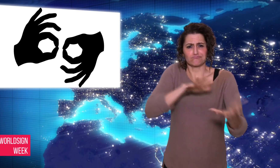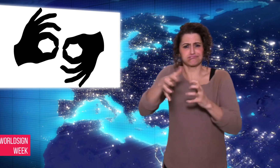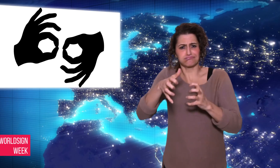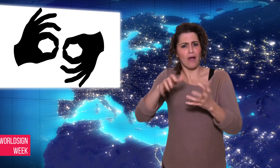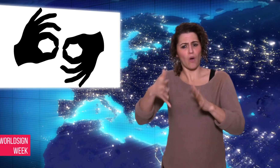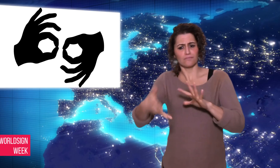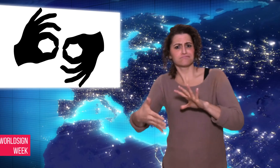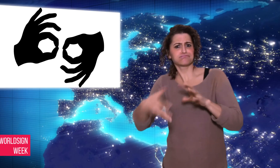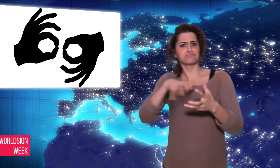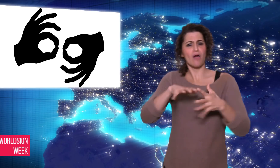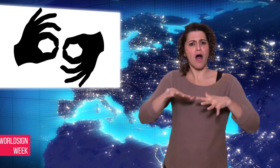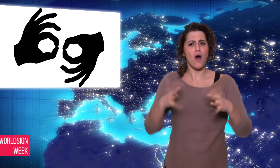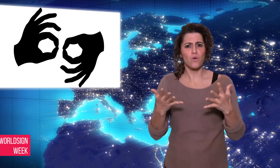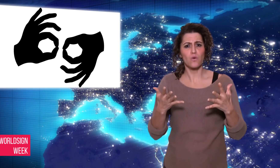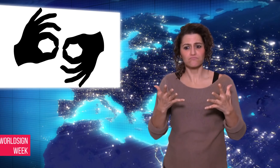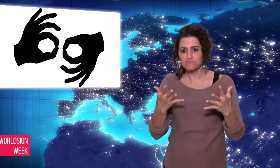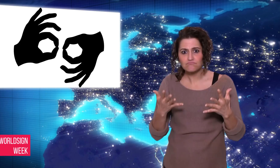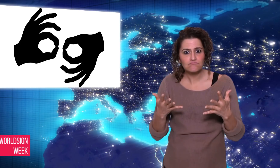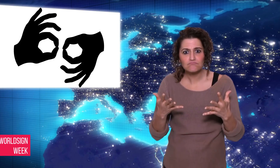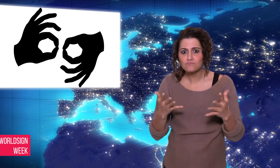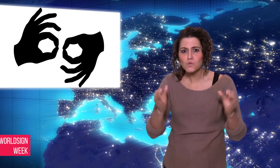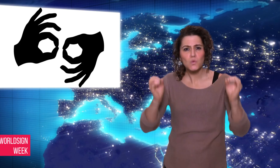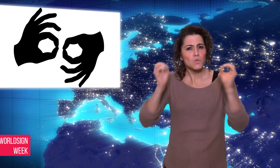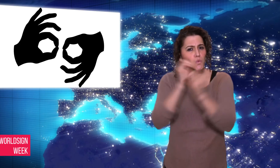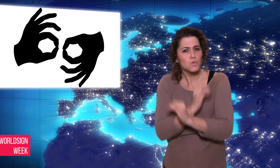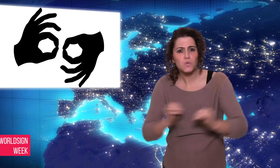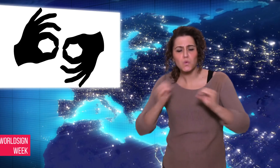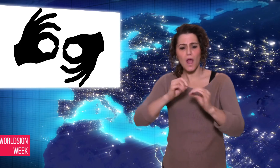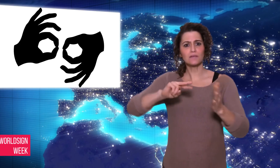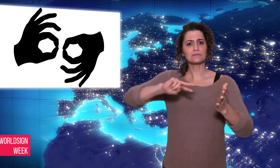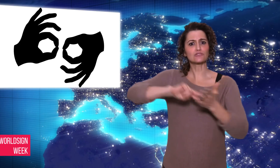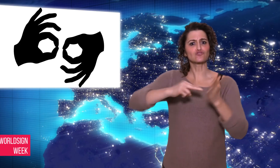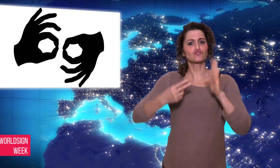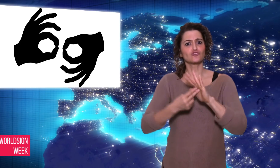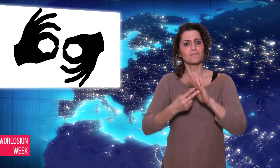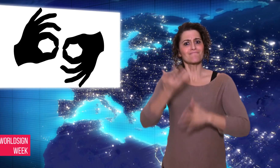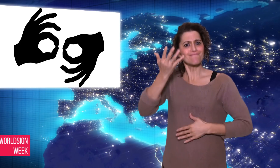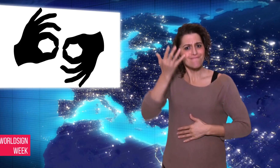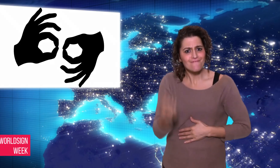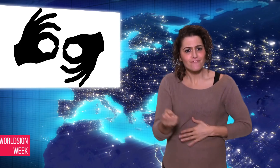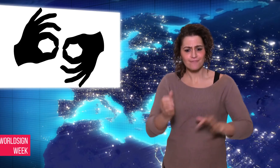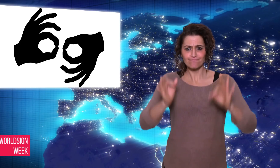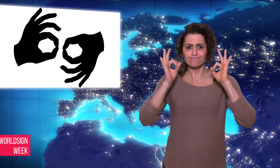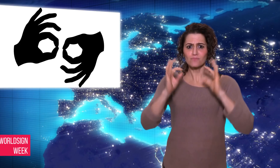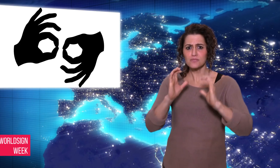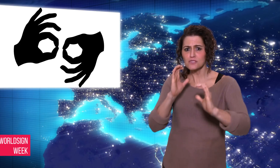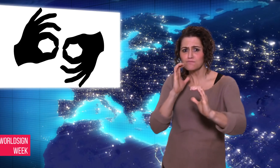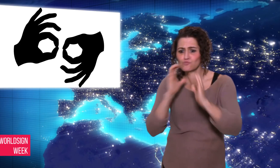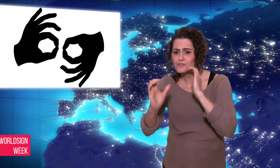is not deaf-friendly, which makes